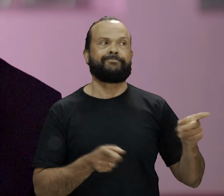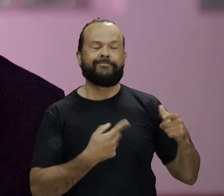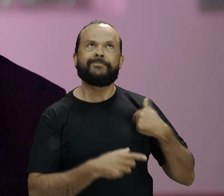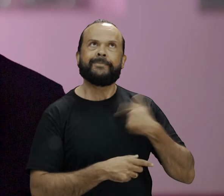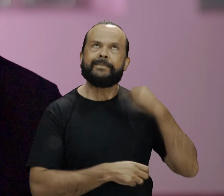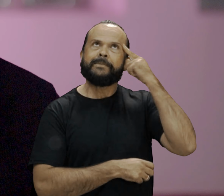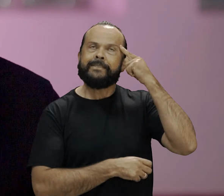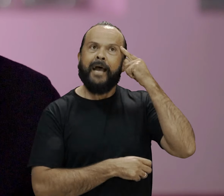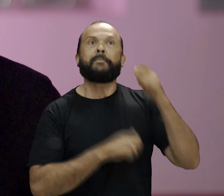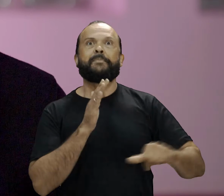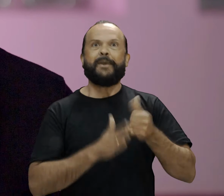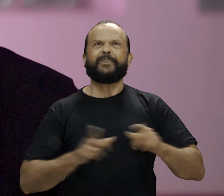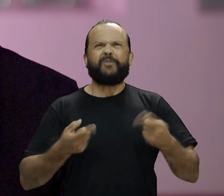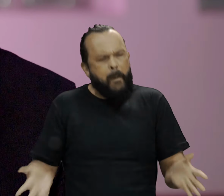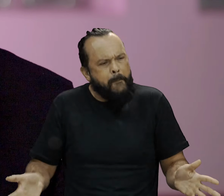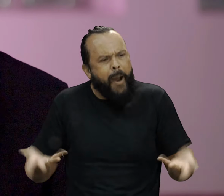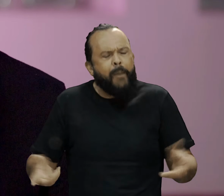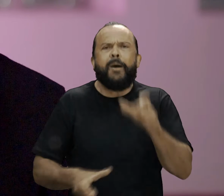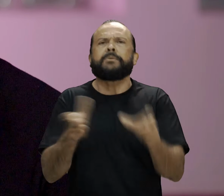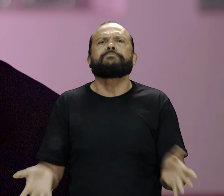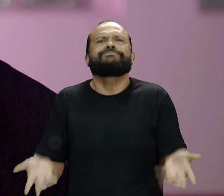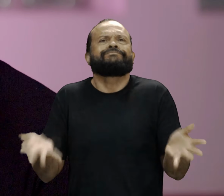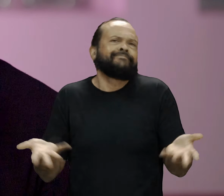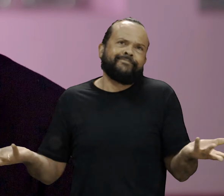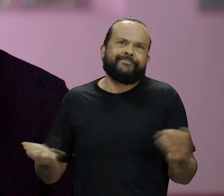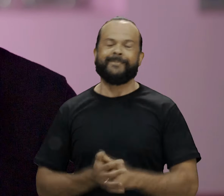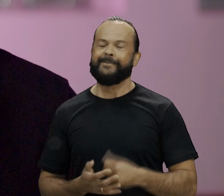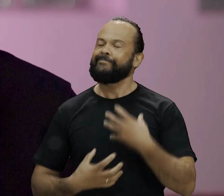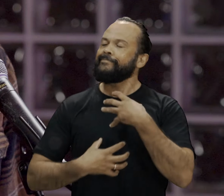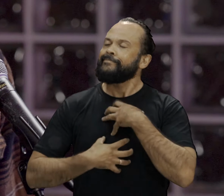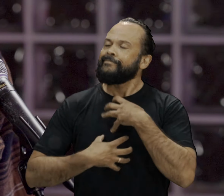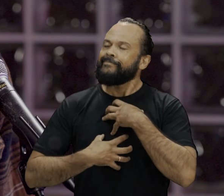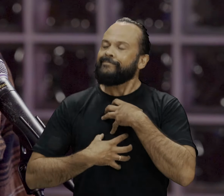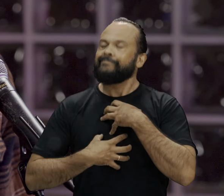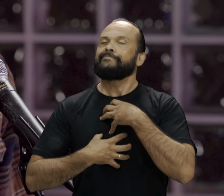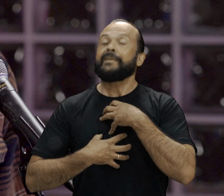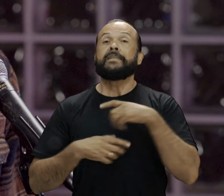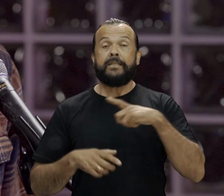And that's it, that was its main inspiration: the bands we listened to in our adolescence. Nice. So let's hear one more.